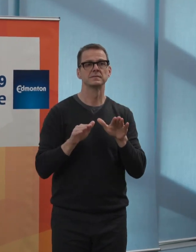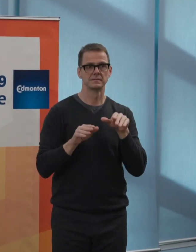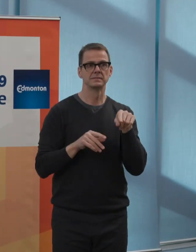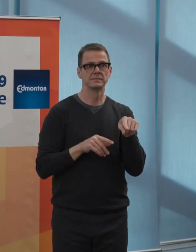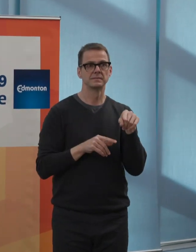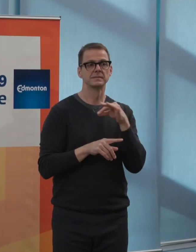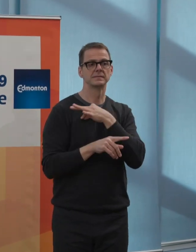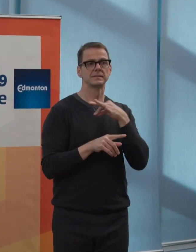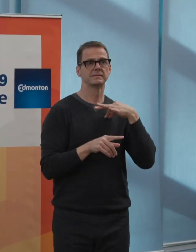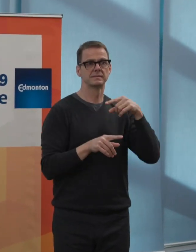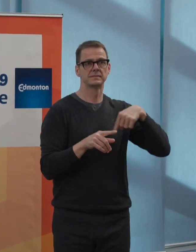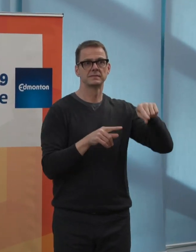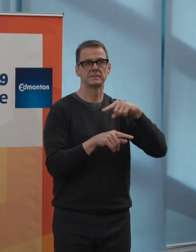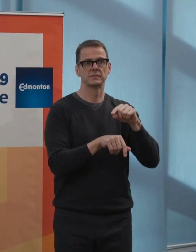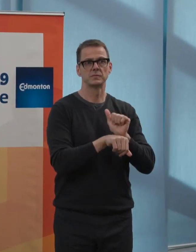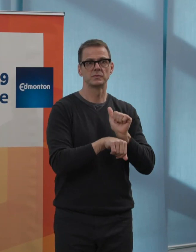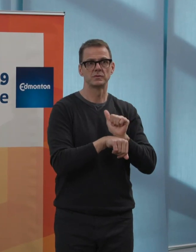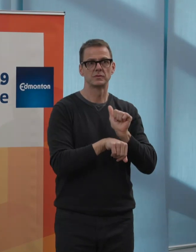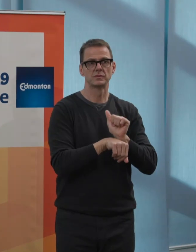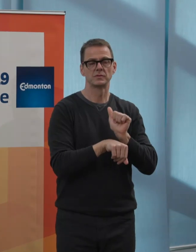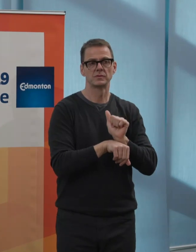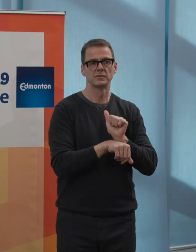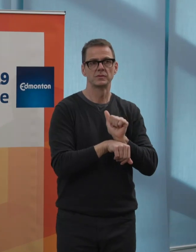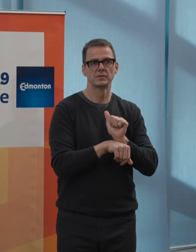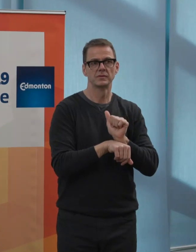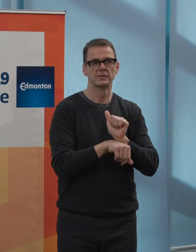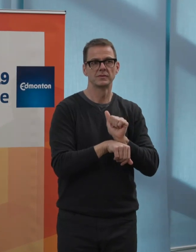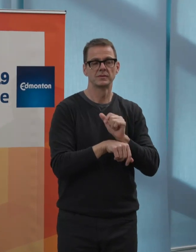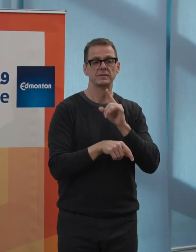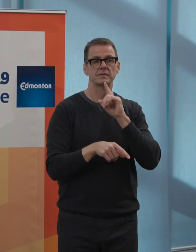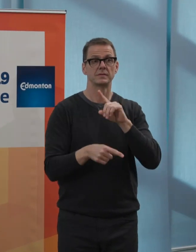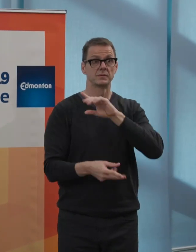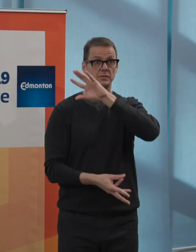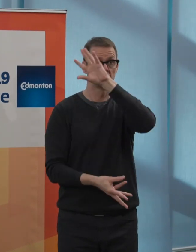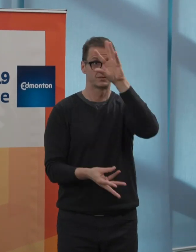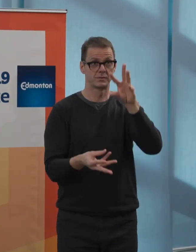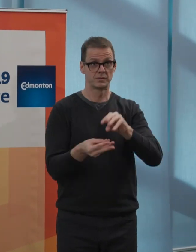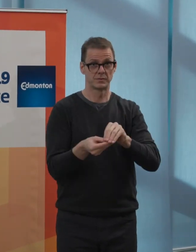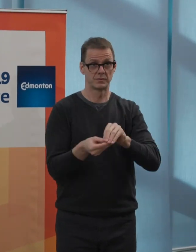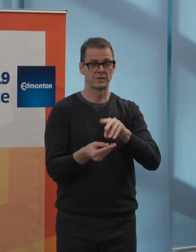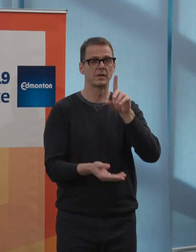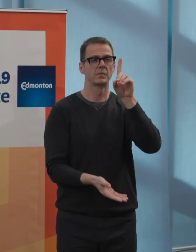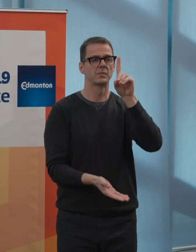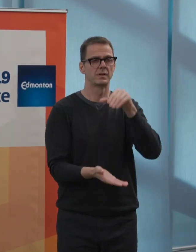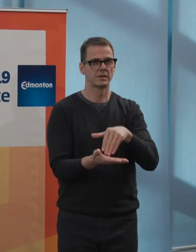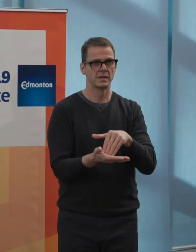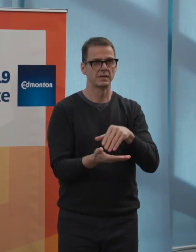been notified today their temporary layoffs start on April 14th I want to be